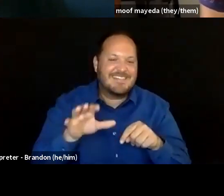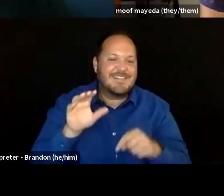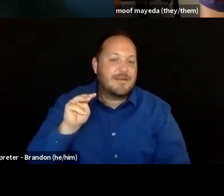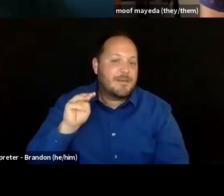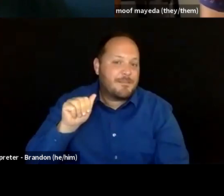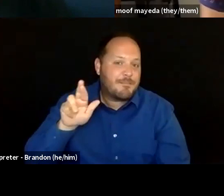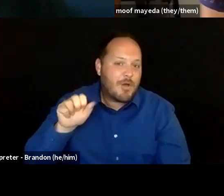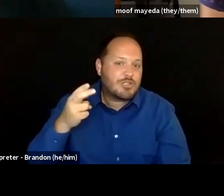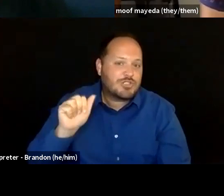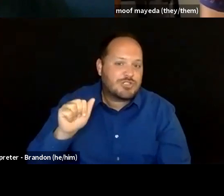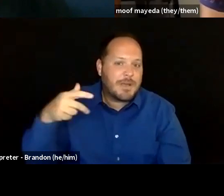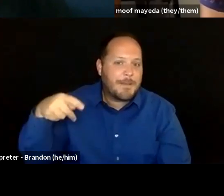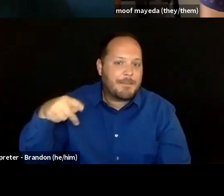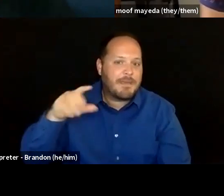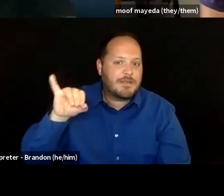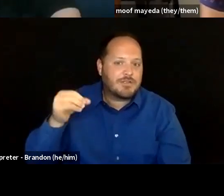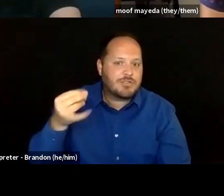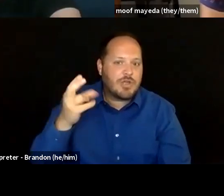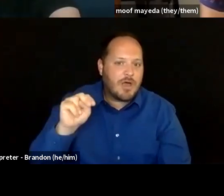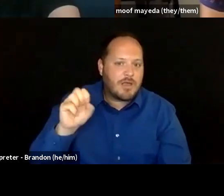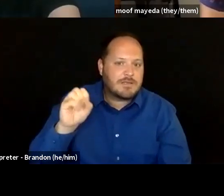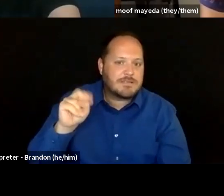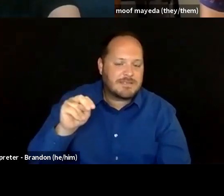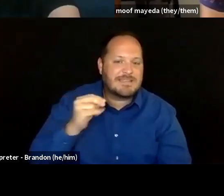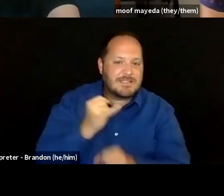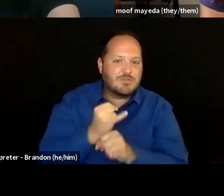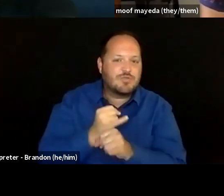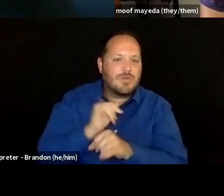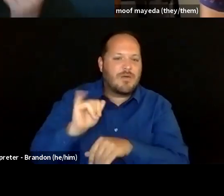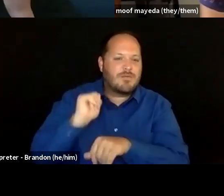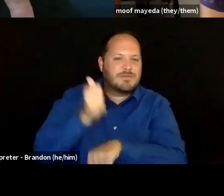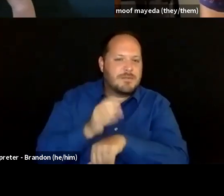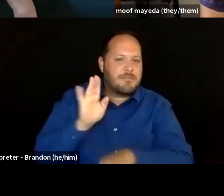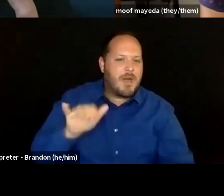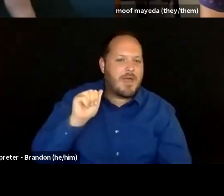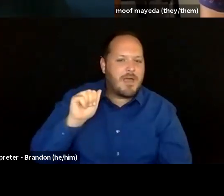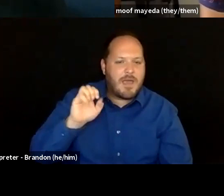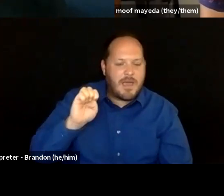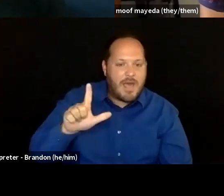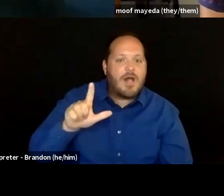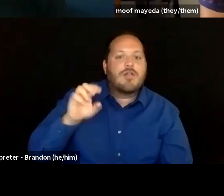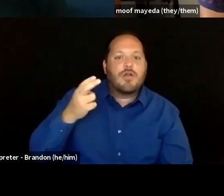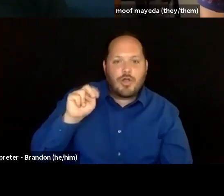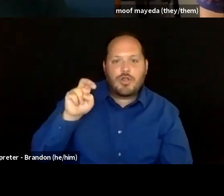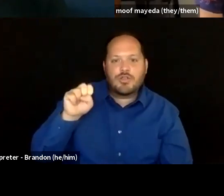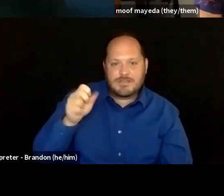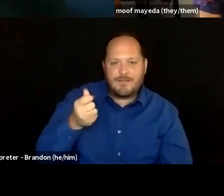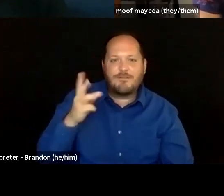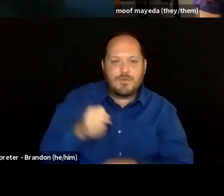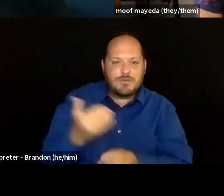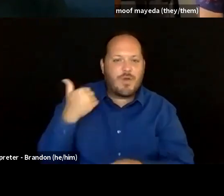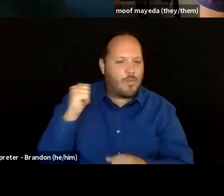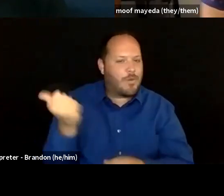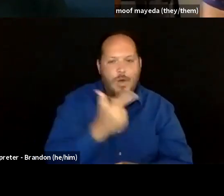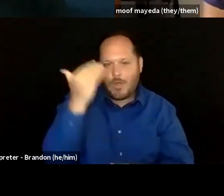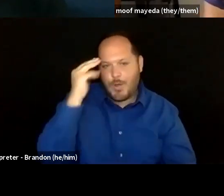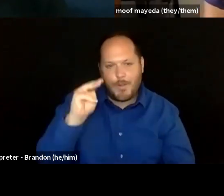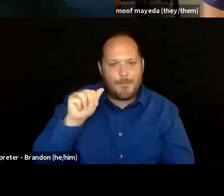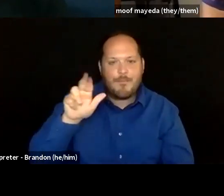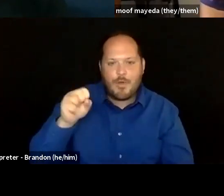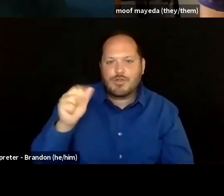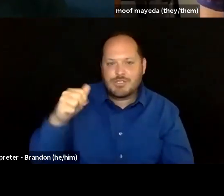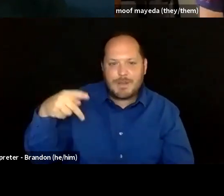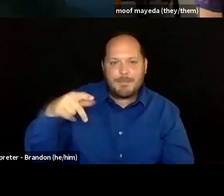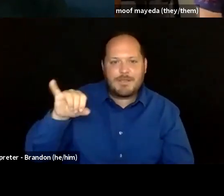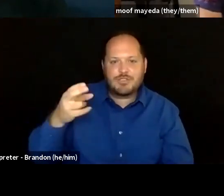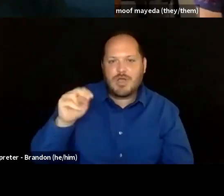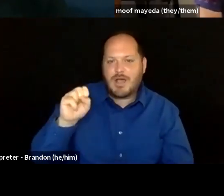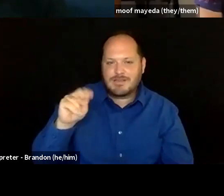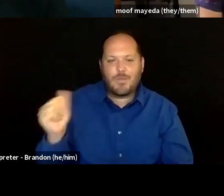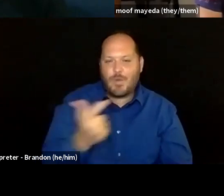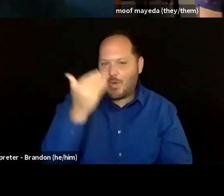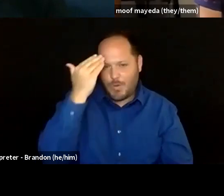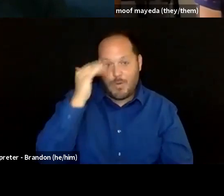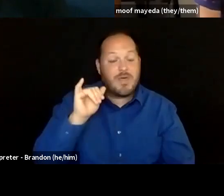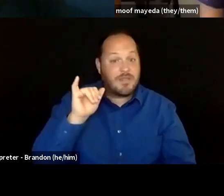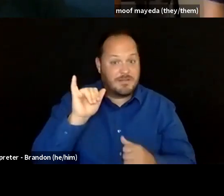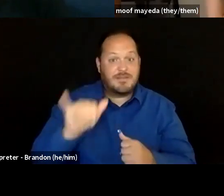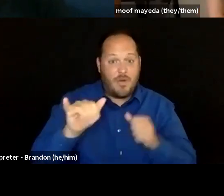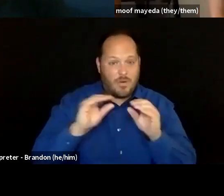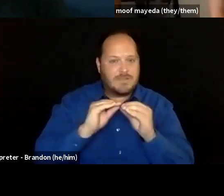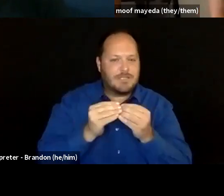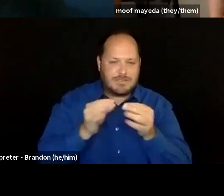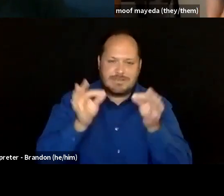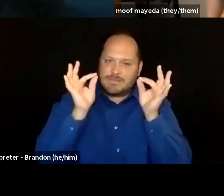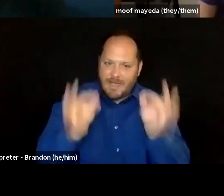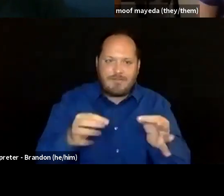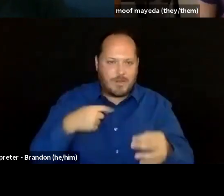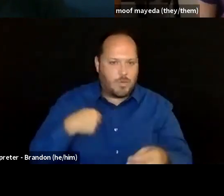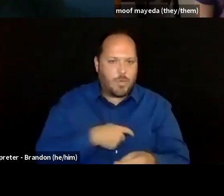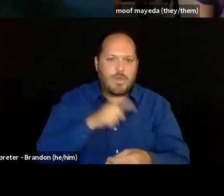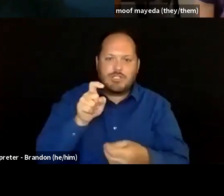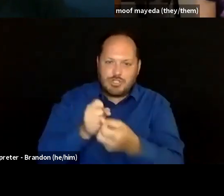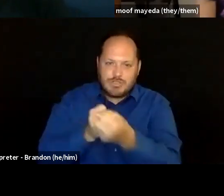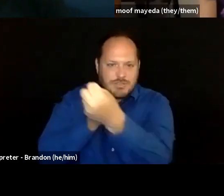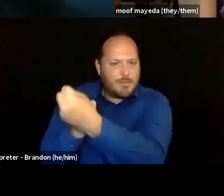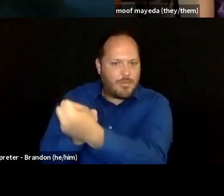state levels as we ramp up to November?